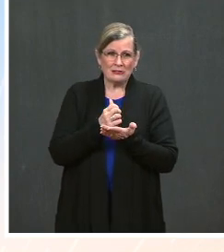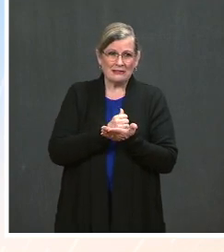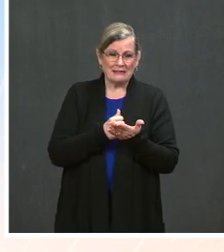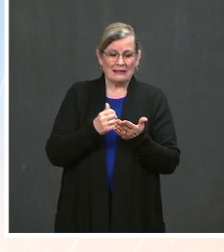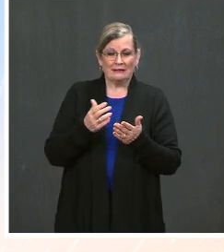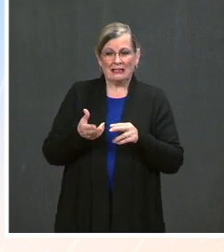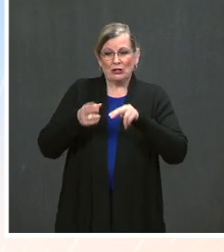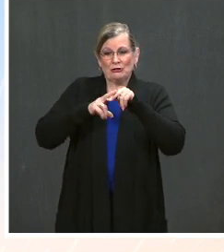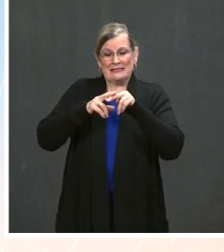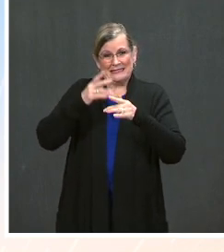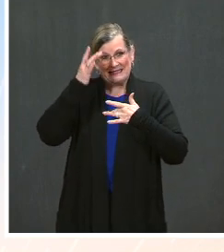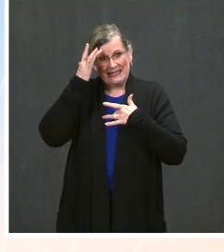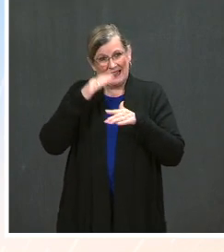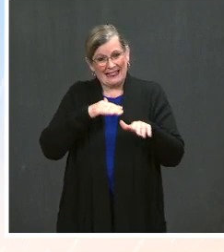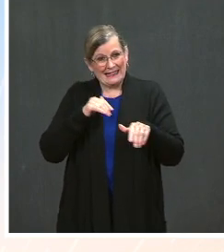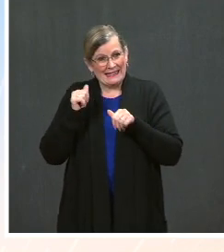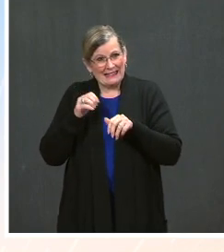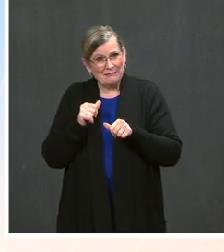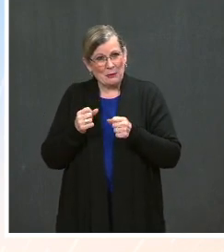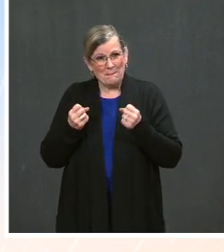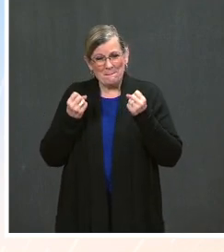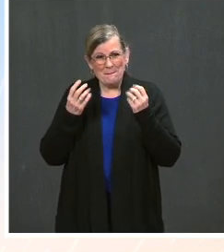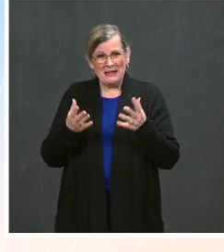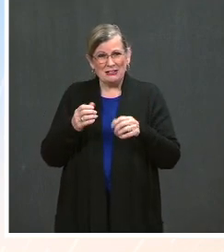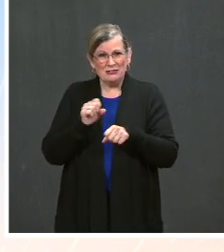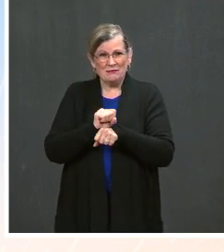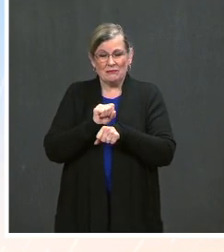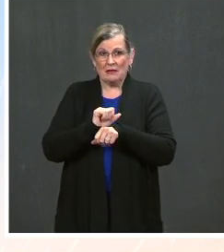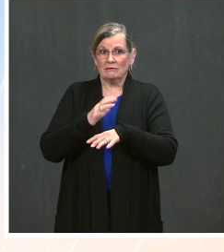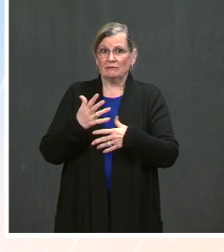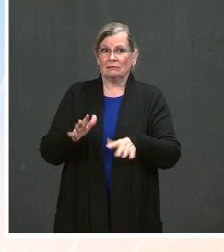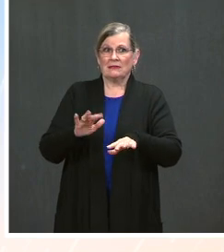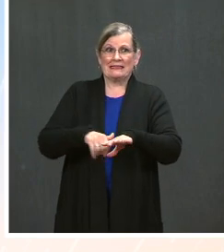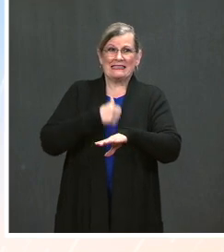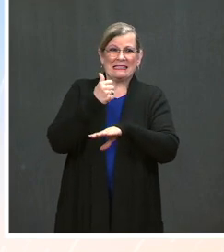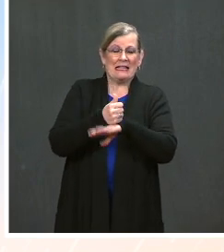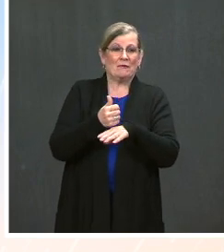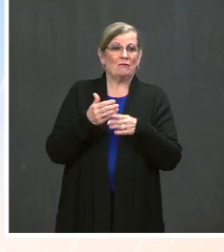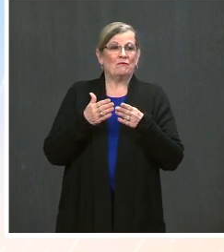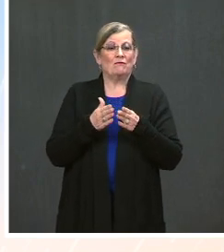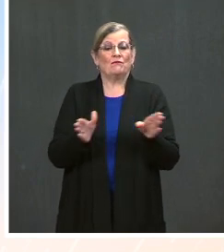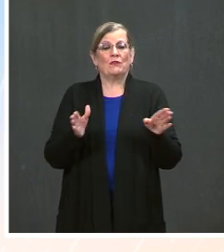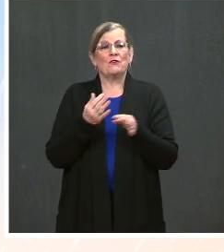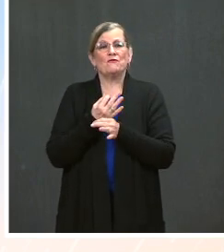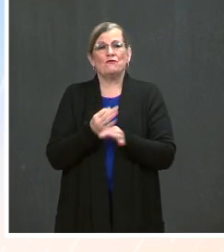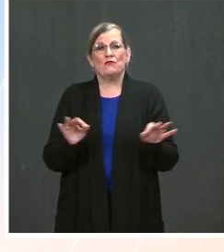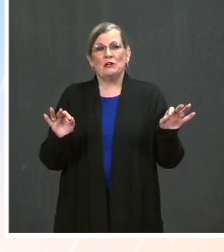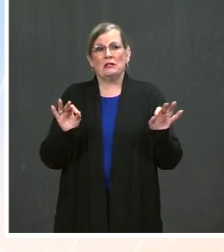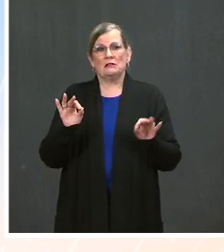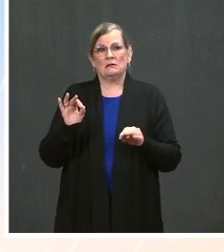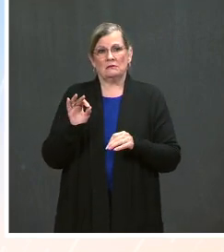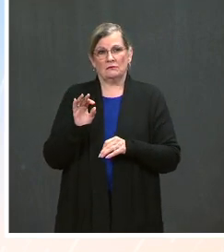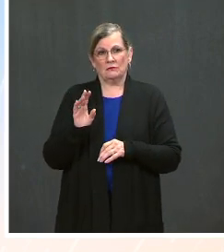high-quality pre-kindergarten for all children and free community college for low-income students. After following his father